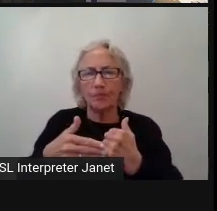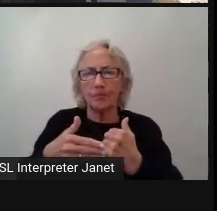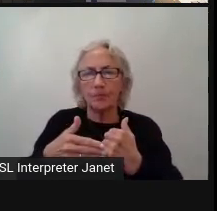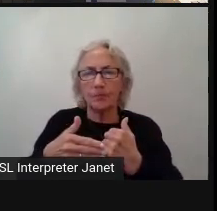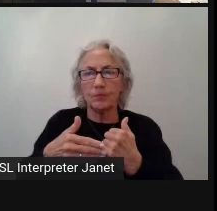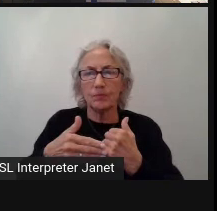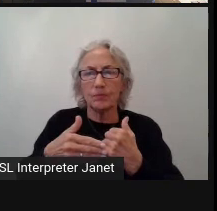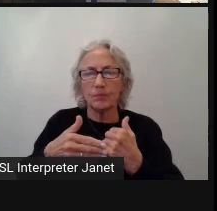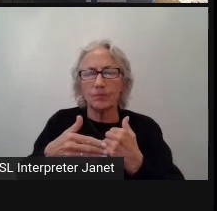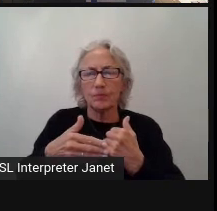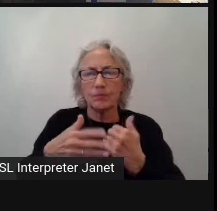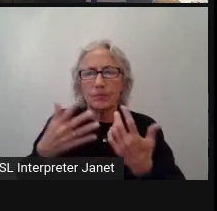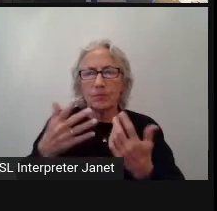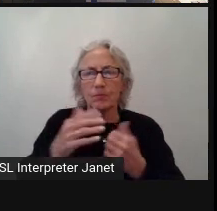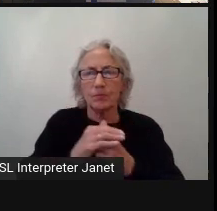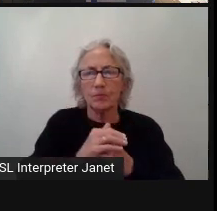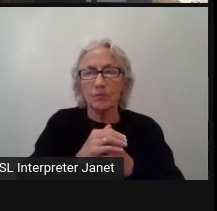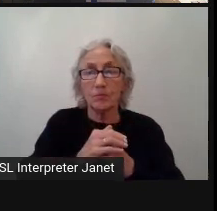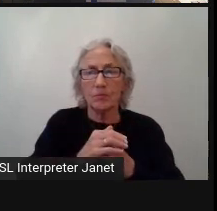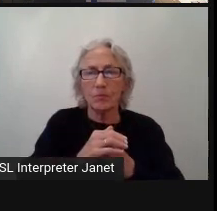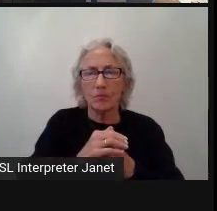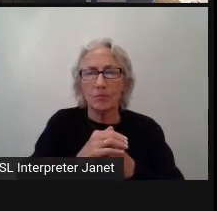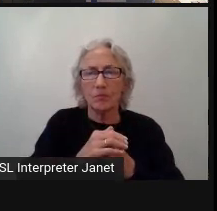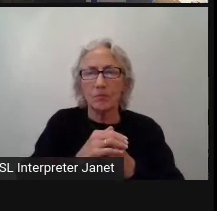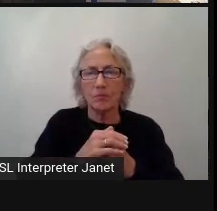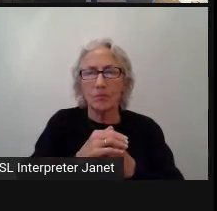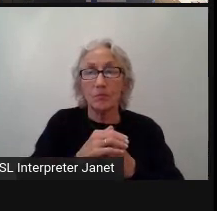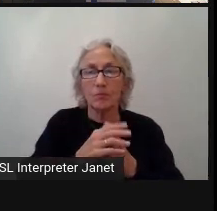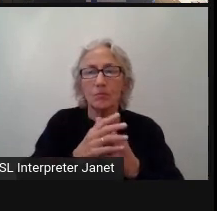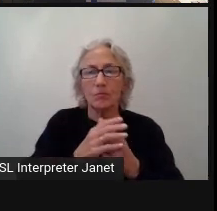We packed Joomla with this overlay plugin, which is optional,